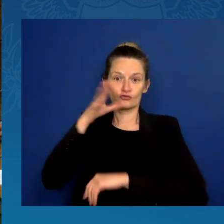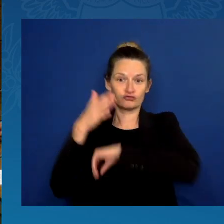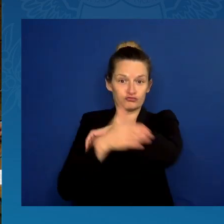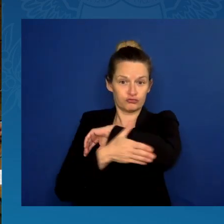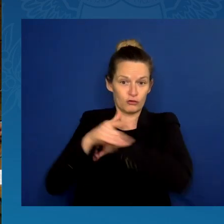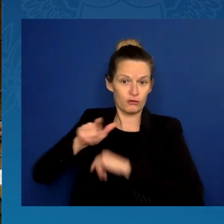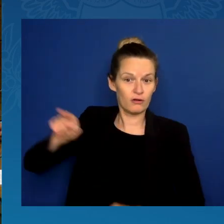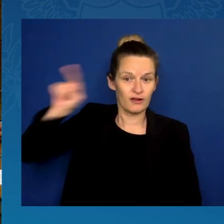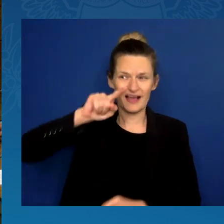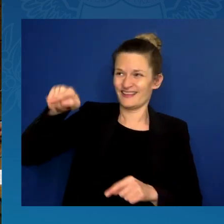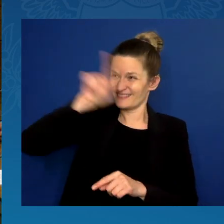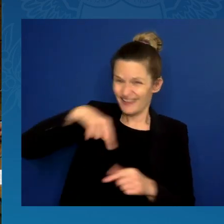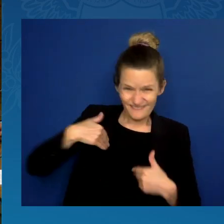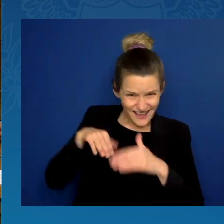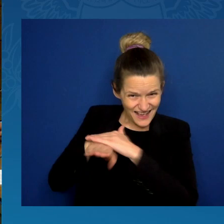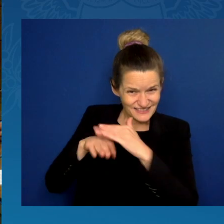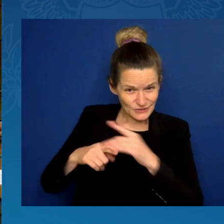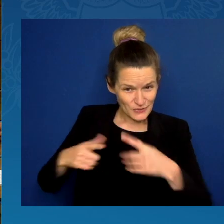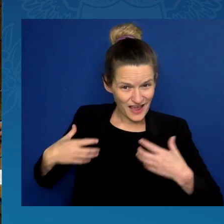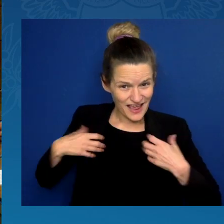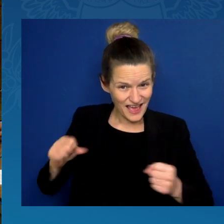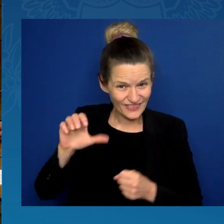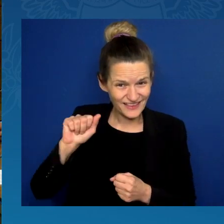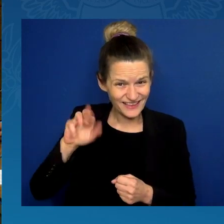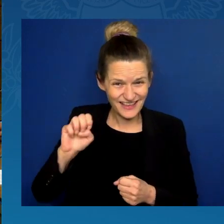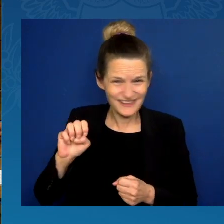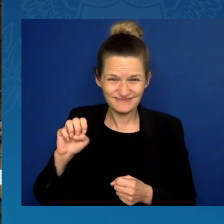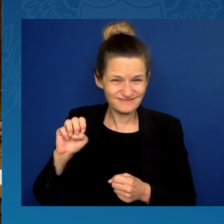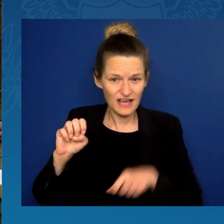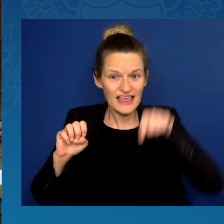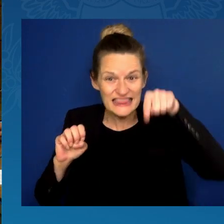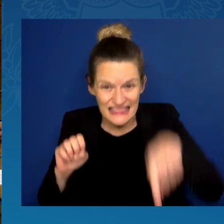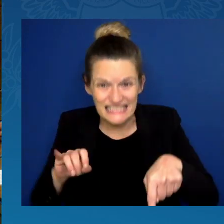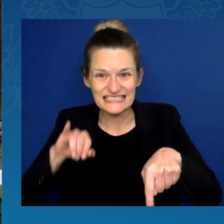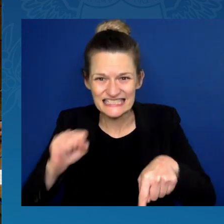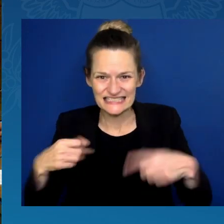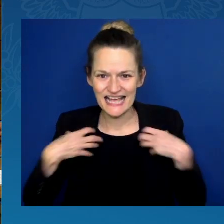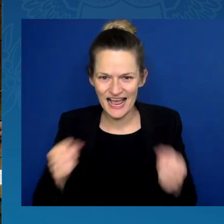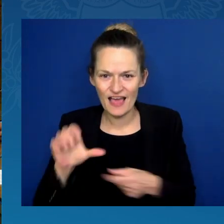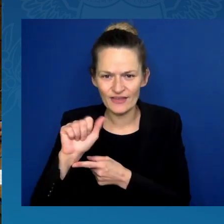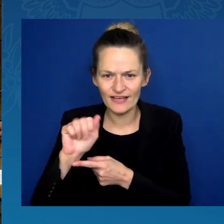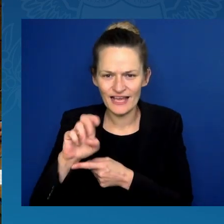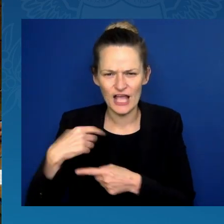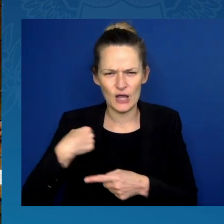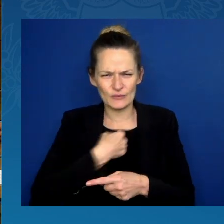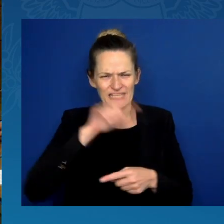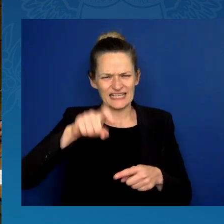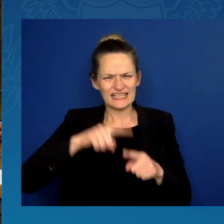And we need to leverage and work with organizations like NHCSL so that we can all partner to be able to give women